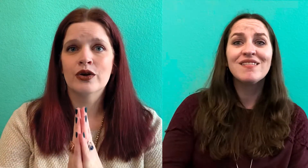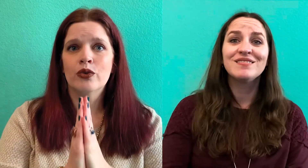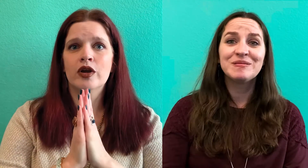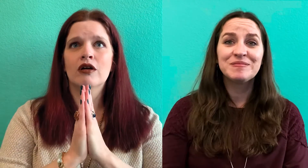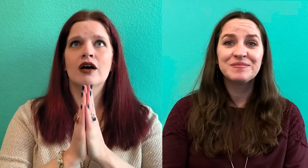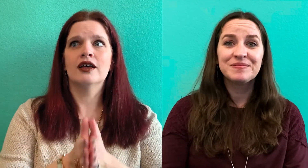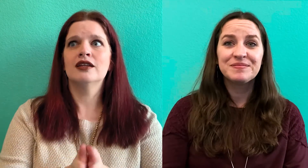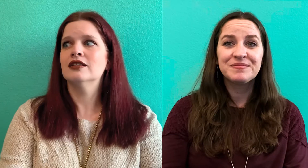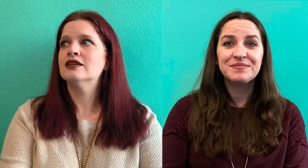We are on,